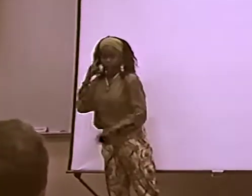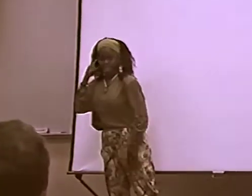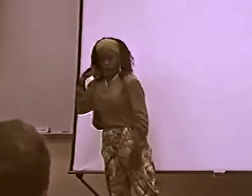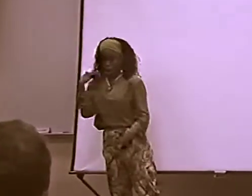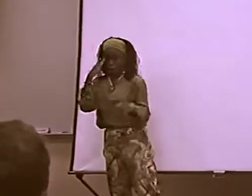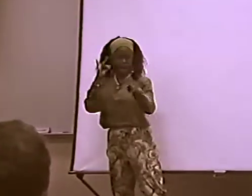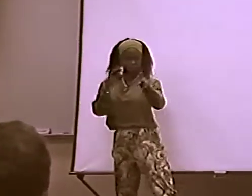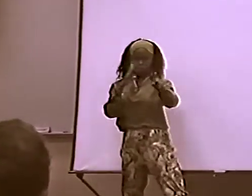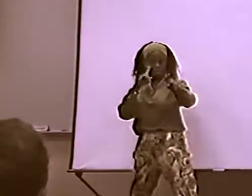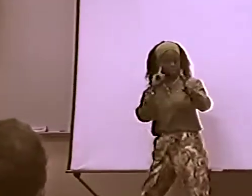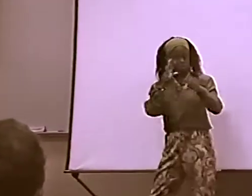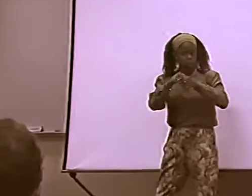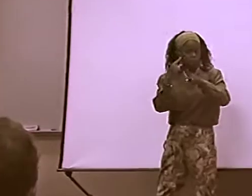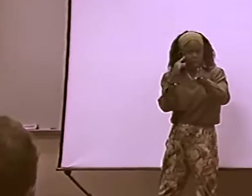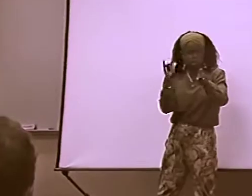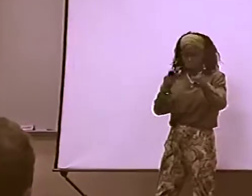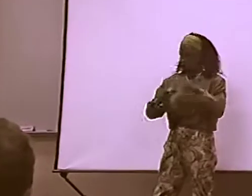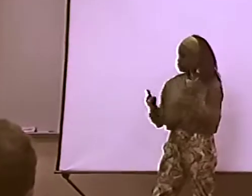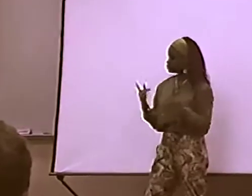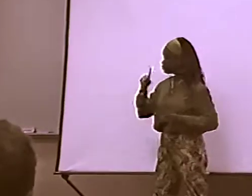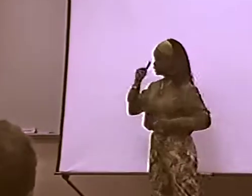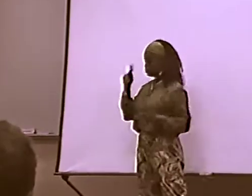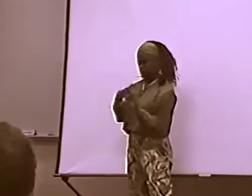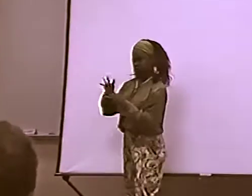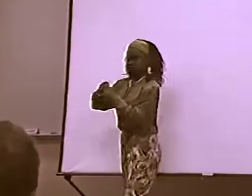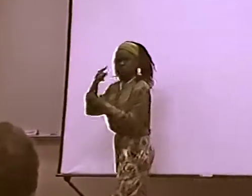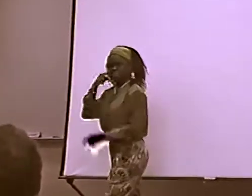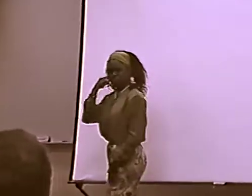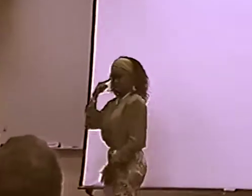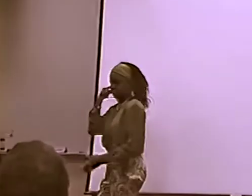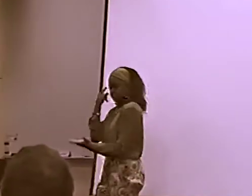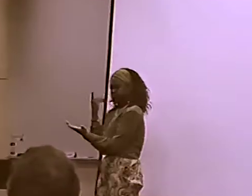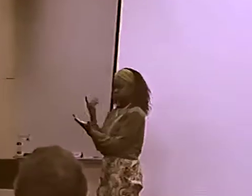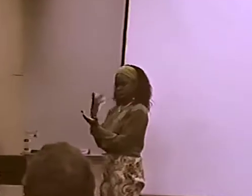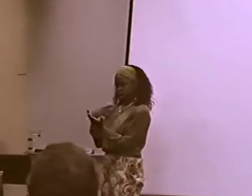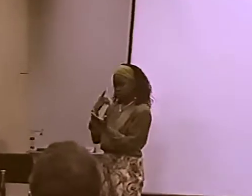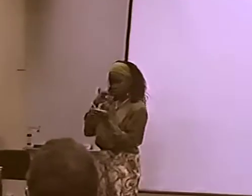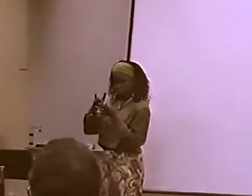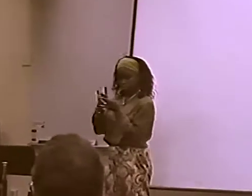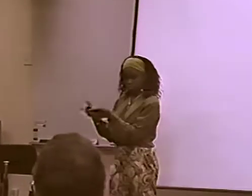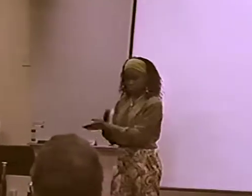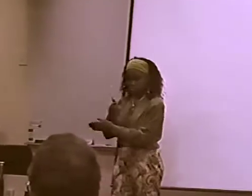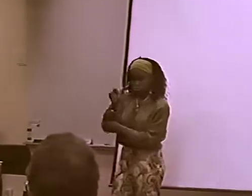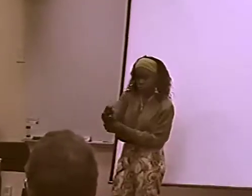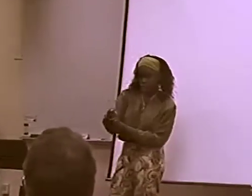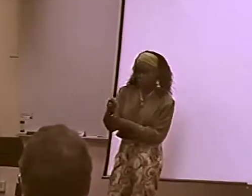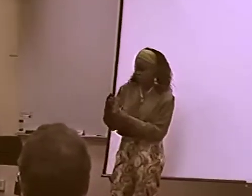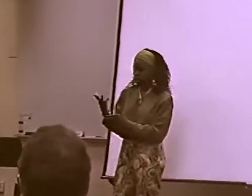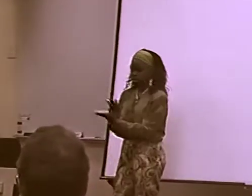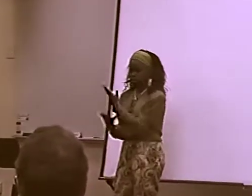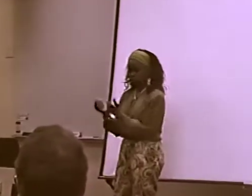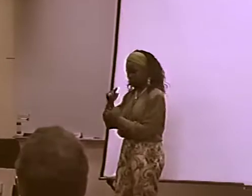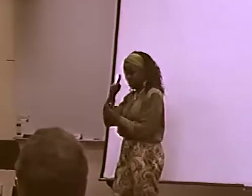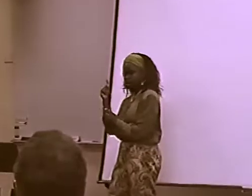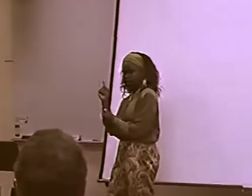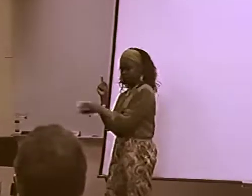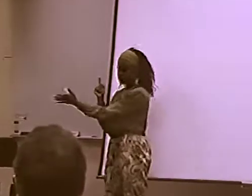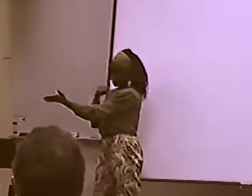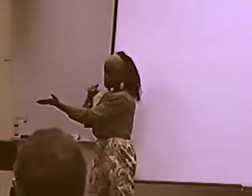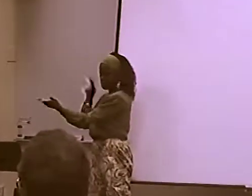AND OF COURSE IT'S VERY IMPORTANT. AND SOUND IS INCLUDED, TOO. I KNOW ABOUT DEAF--THAT DEAF PEOPLE'S SOUNDS ARE RELEVANT.